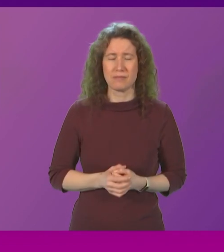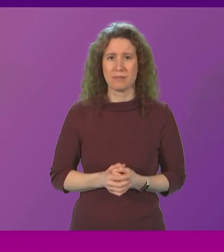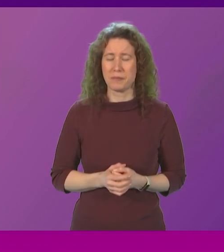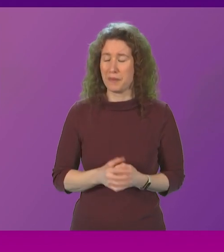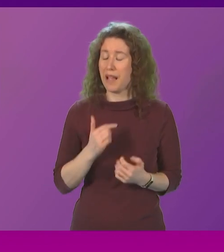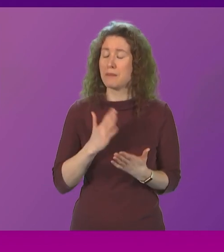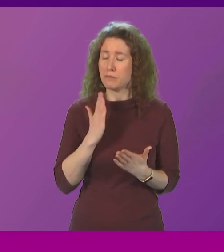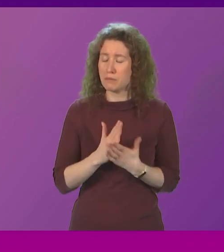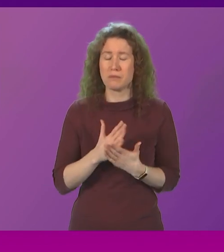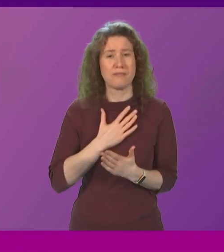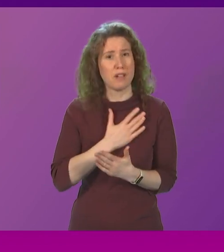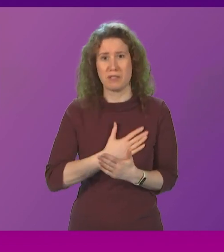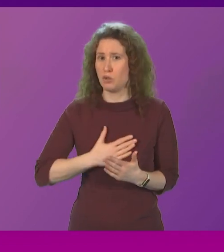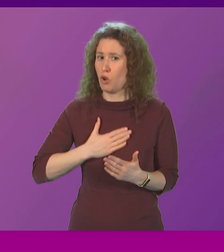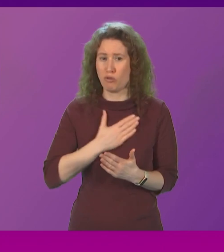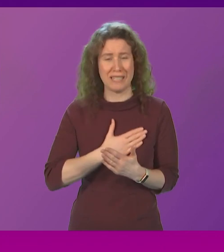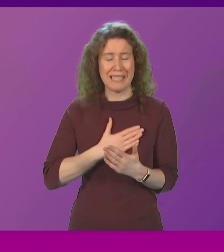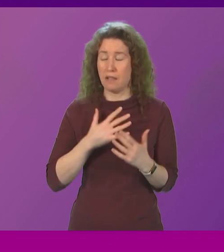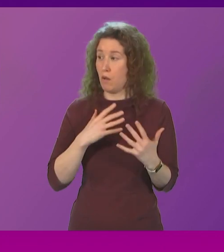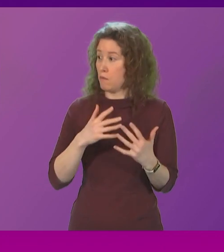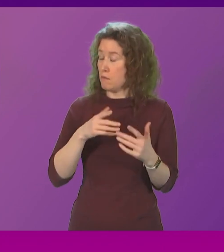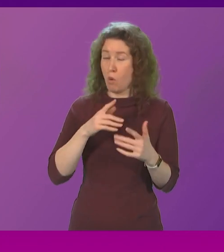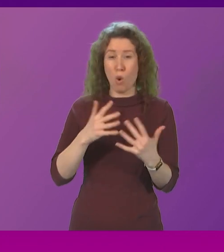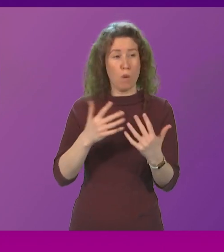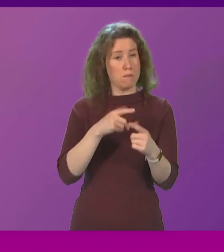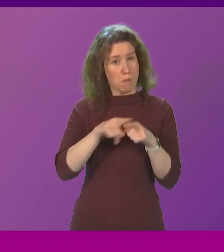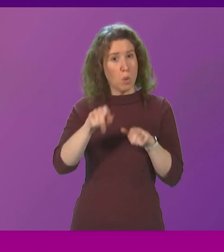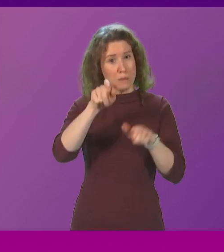I am extremely sorry for the overwhelming majority of those who have travelled to the